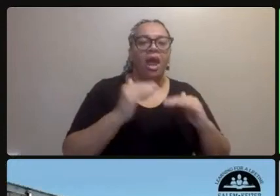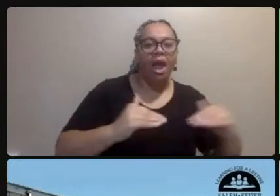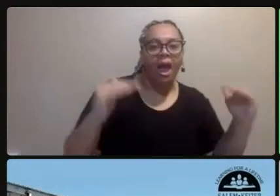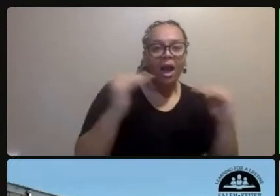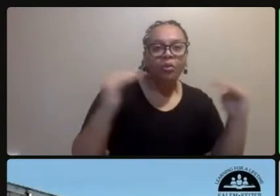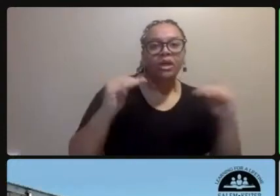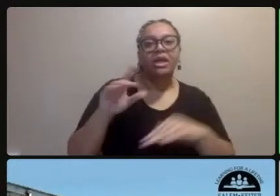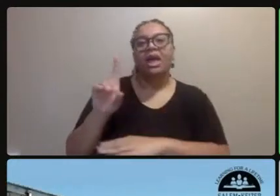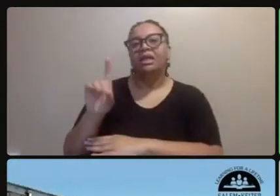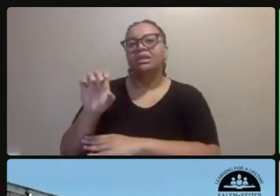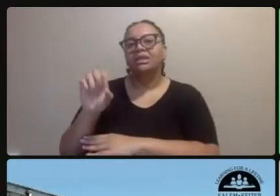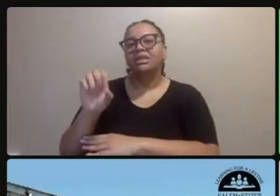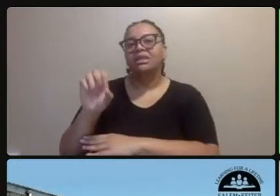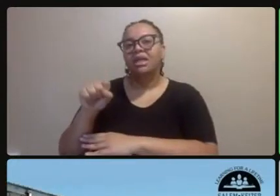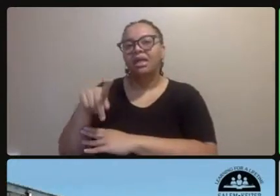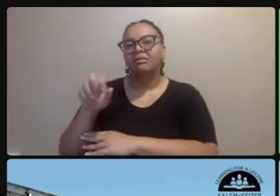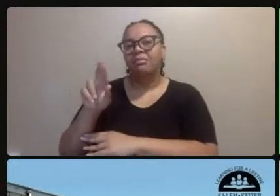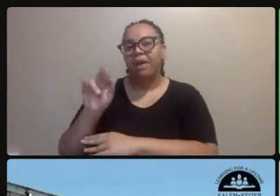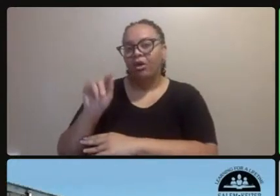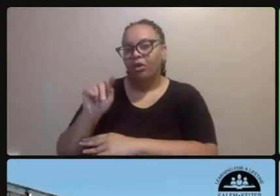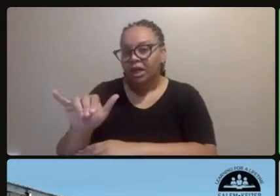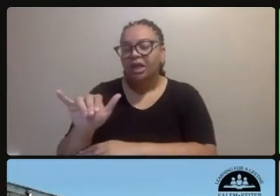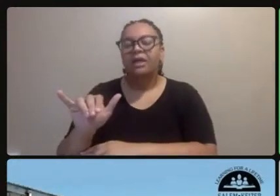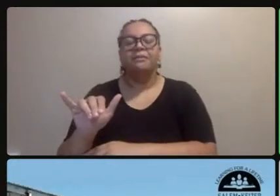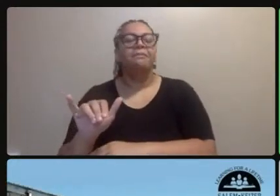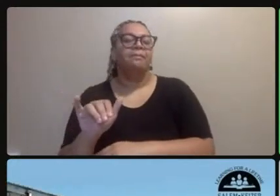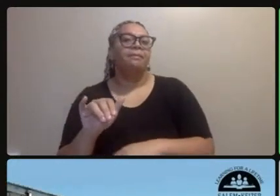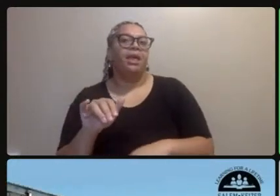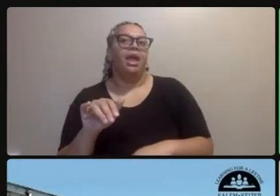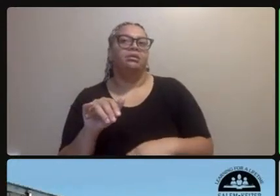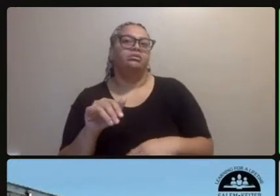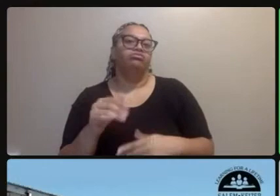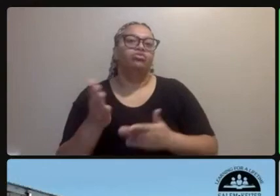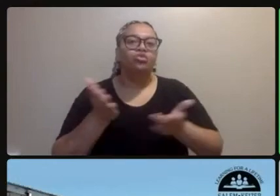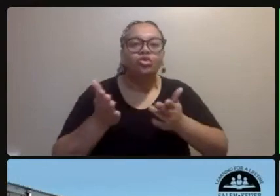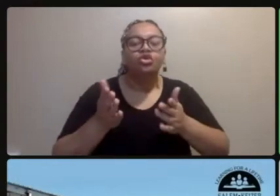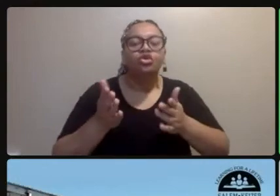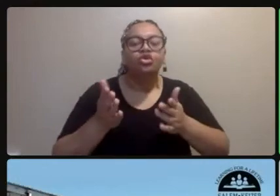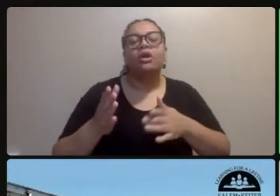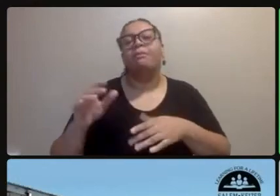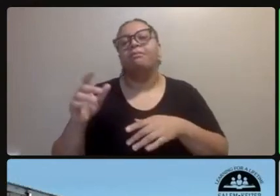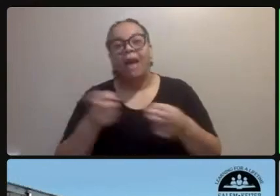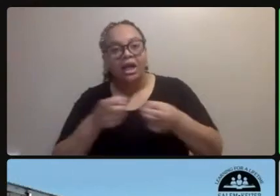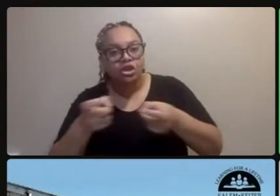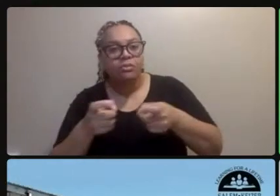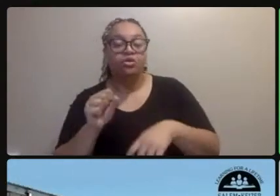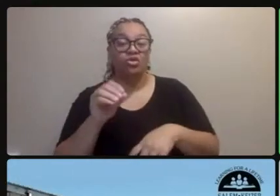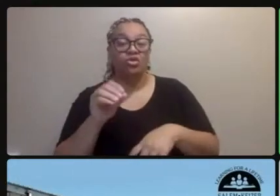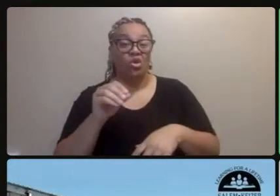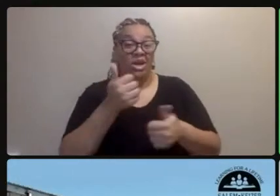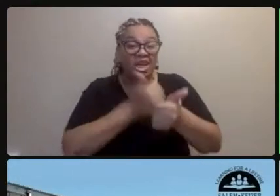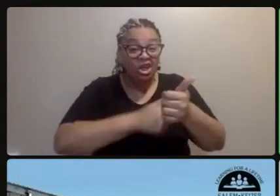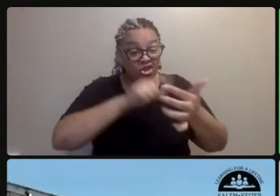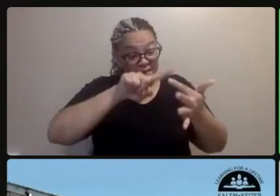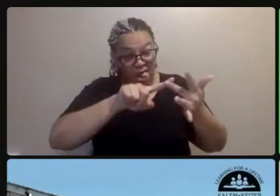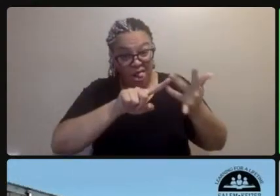BETWEEN POLICY LEADERSHIP AND